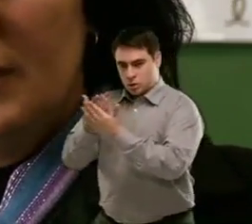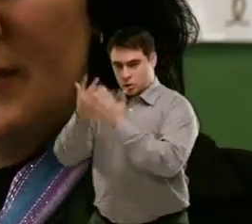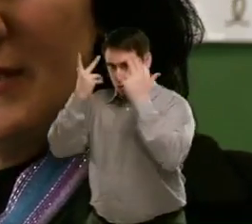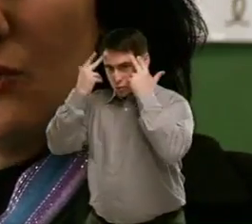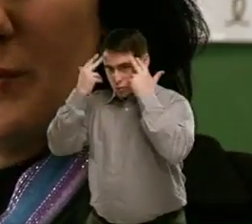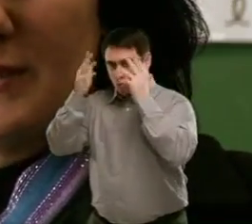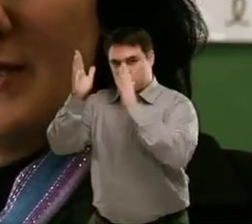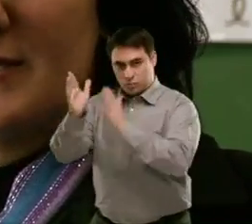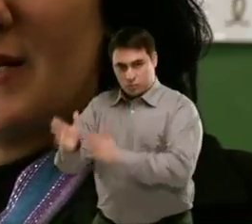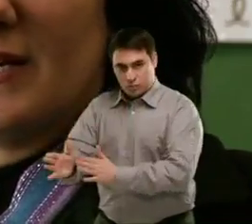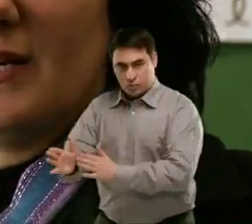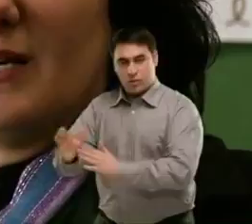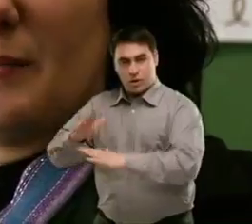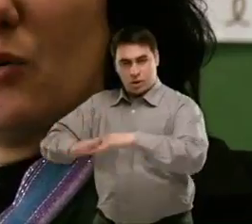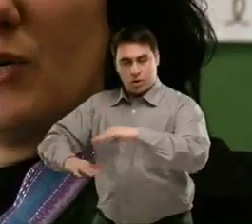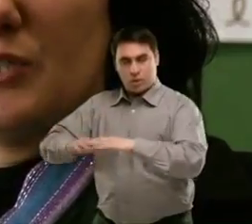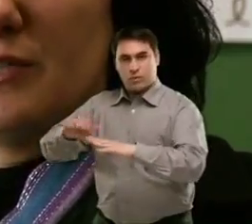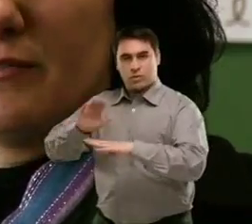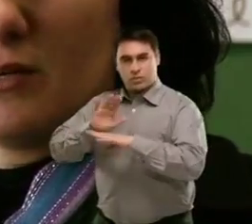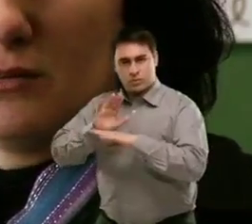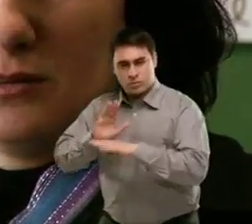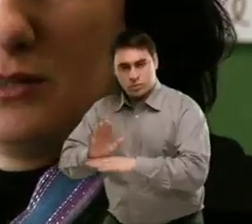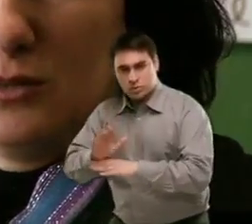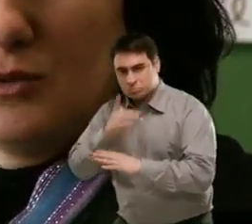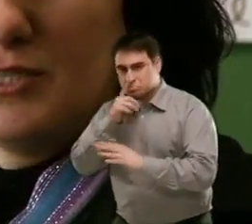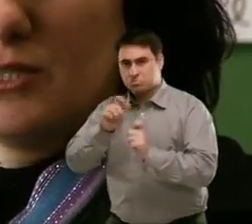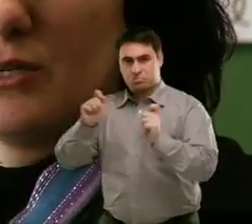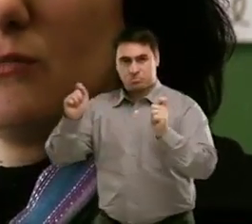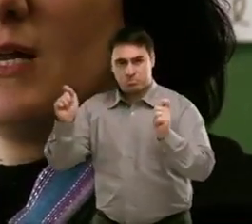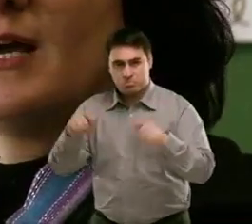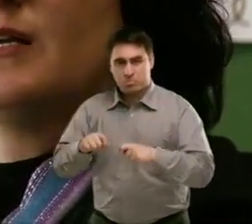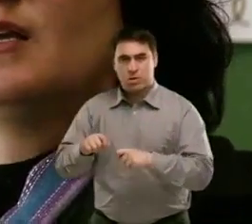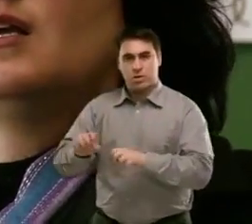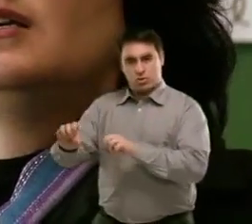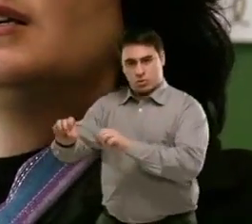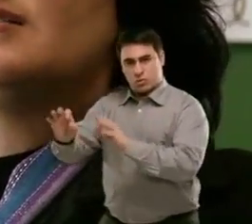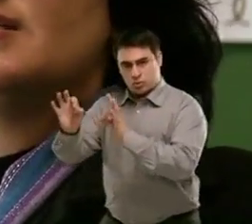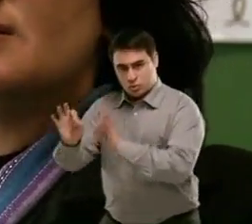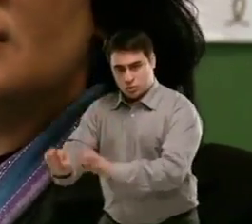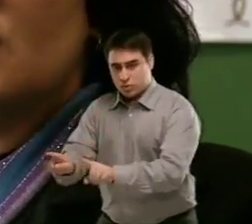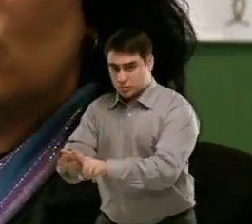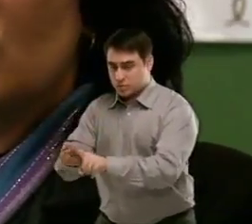the prerogative of mainstream teaching, and then there is the clinical care